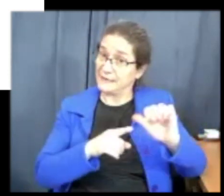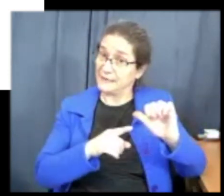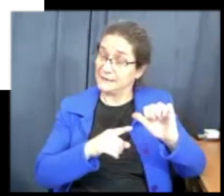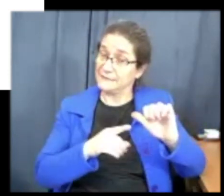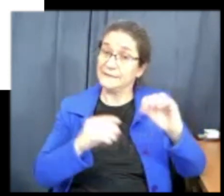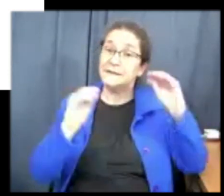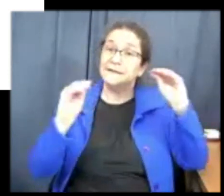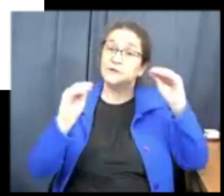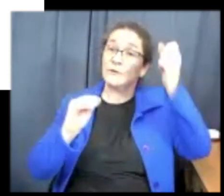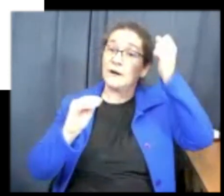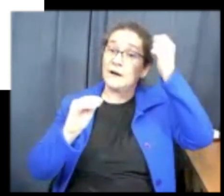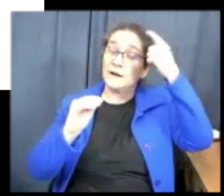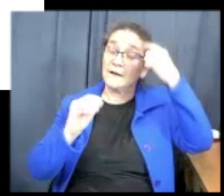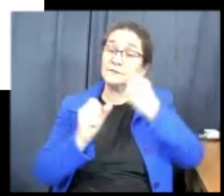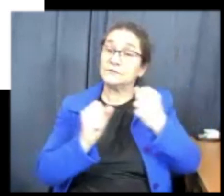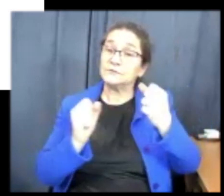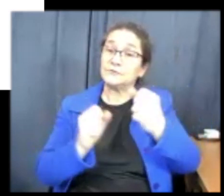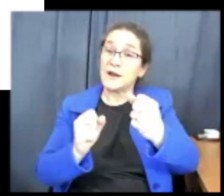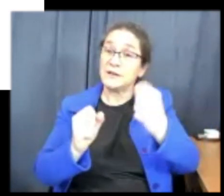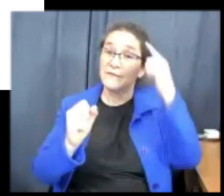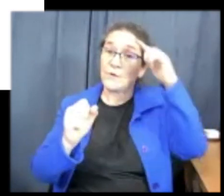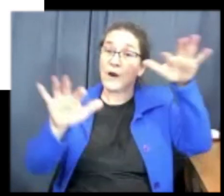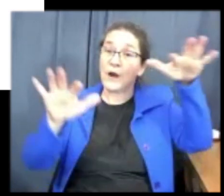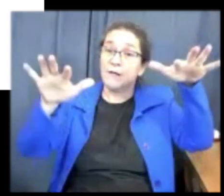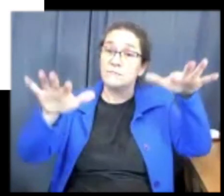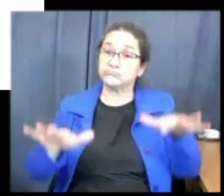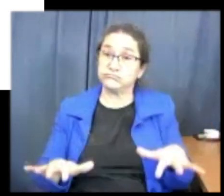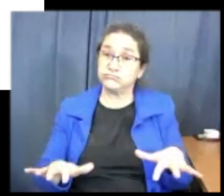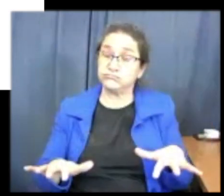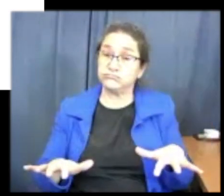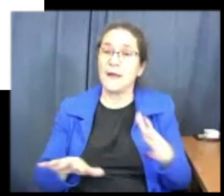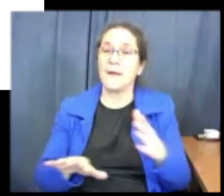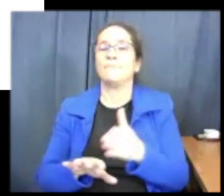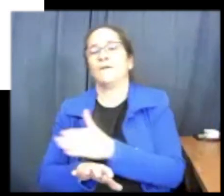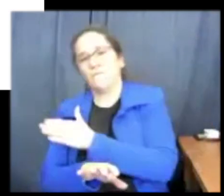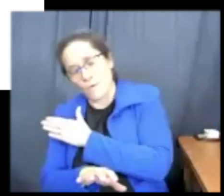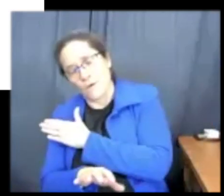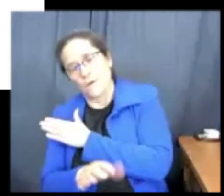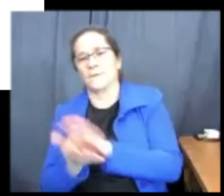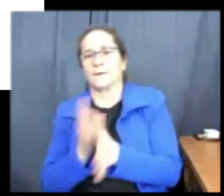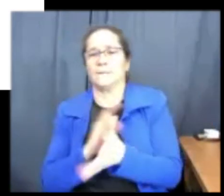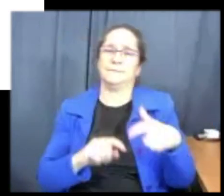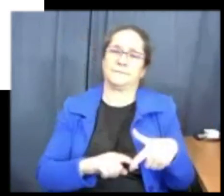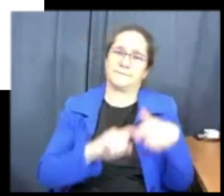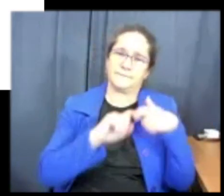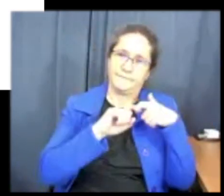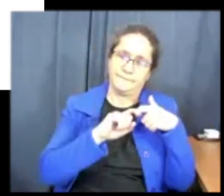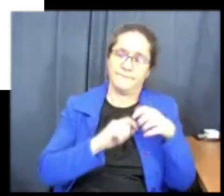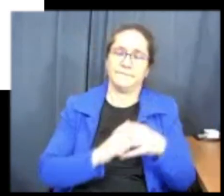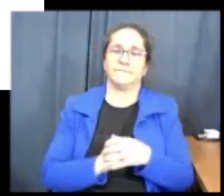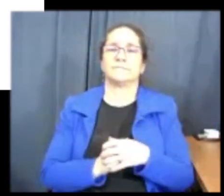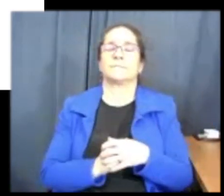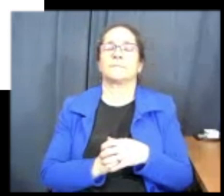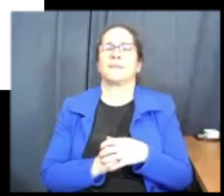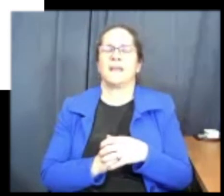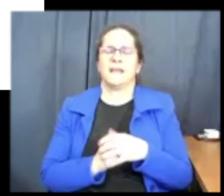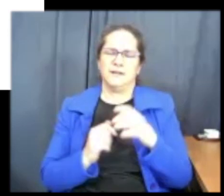in the classroom to deescalate situations before they turn into a problem. And then once you take a deeper look at this data